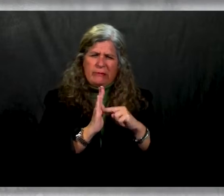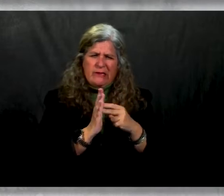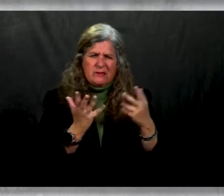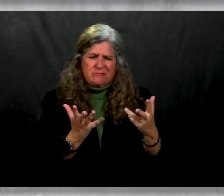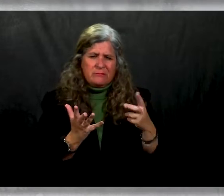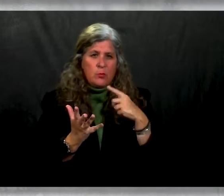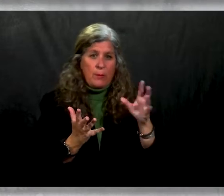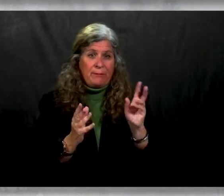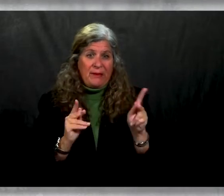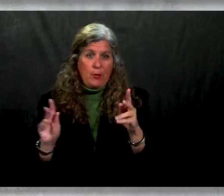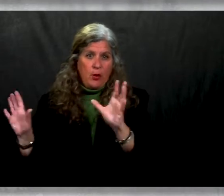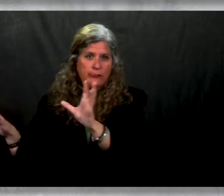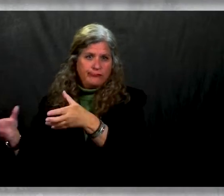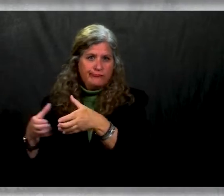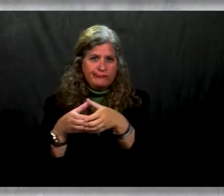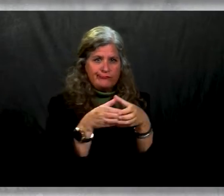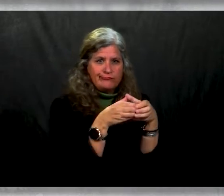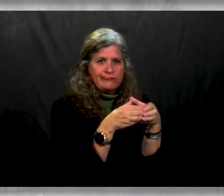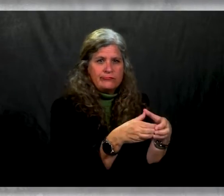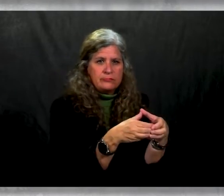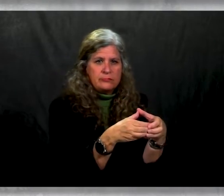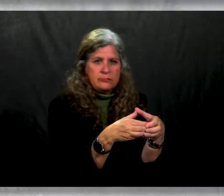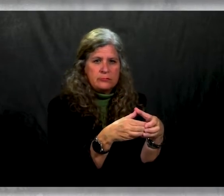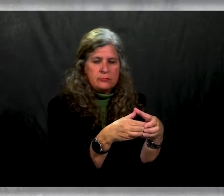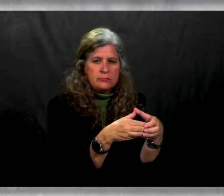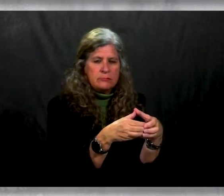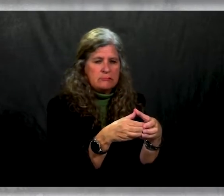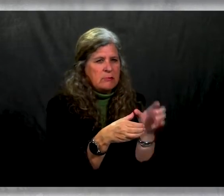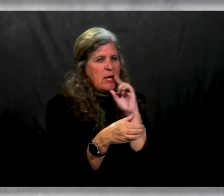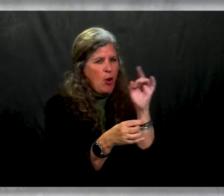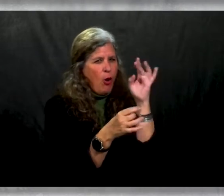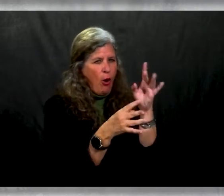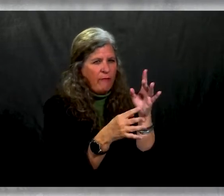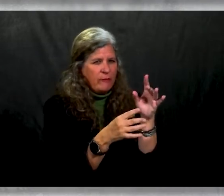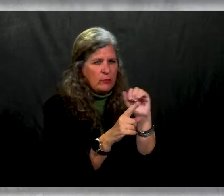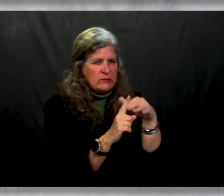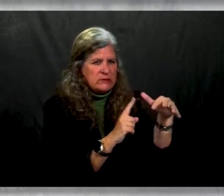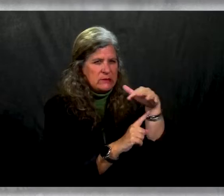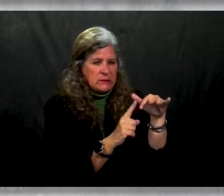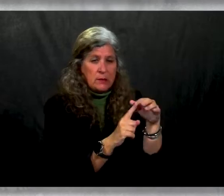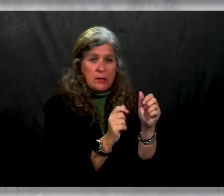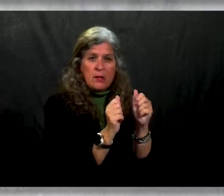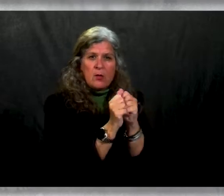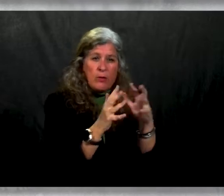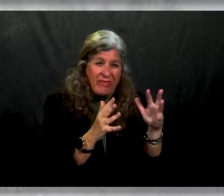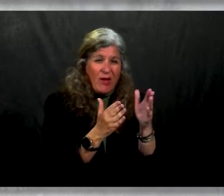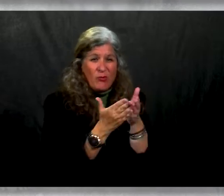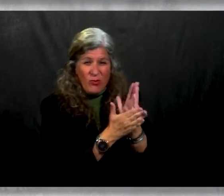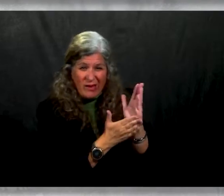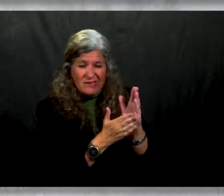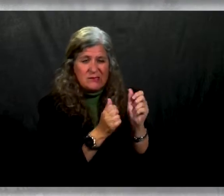or confined, usually under harsh conditions and without regard to legal norms of arrests and imprisonments that are accepted